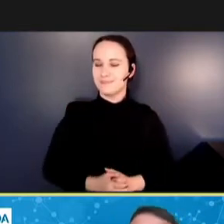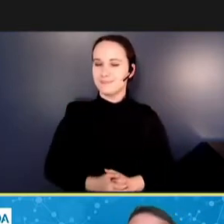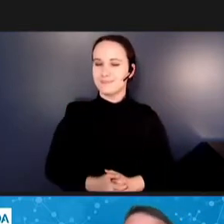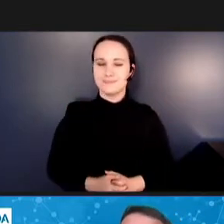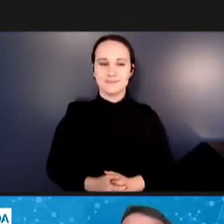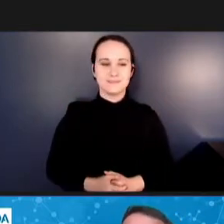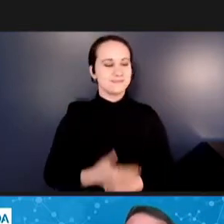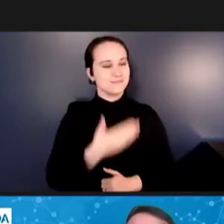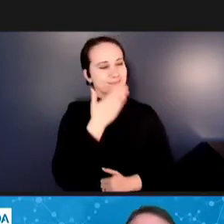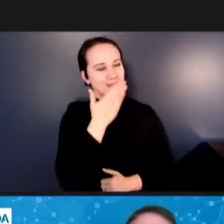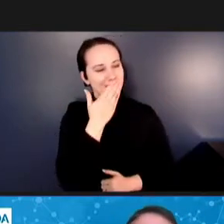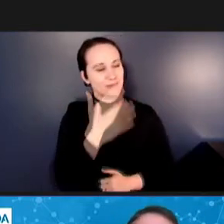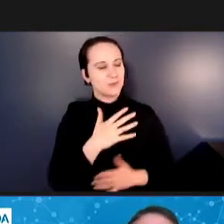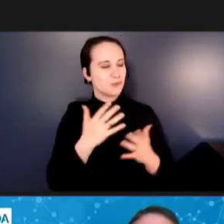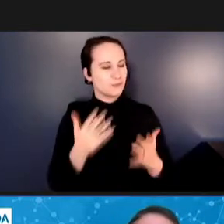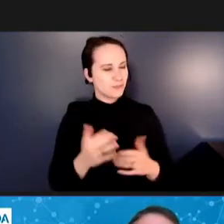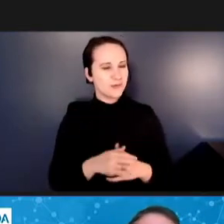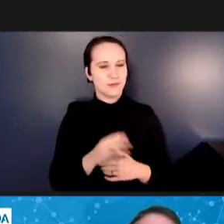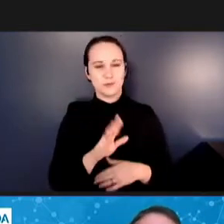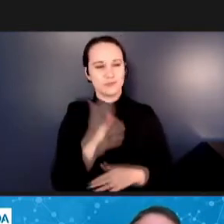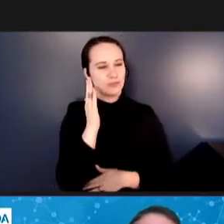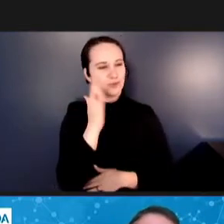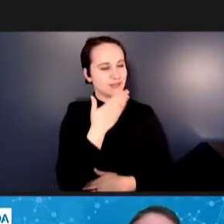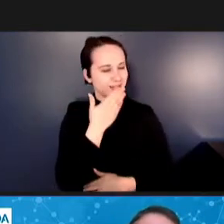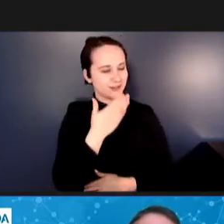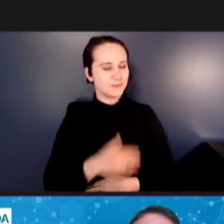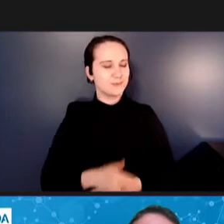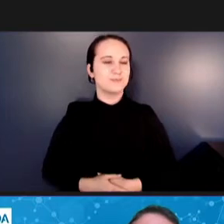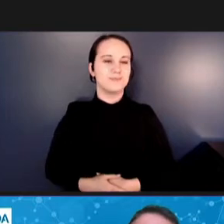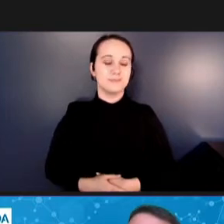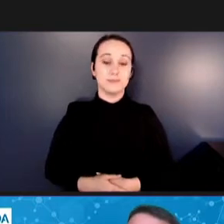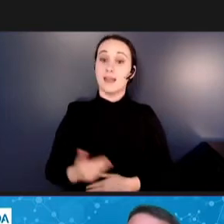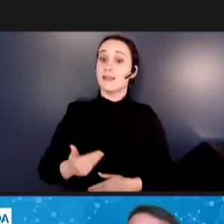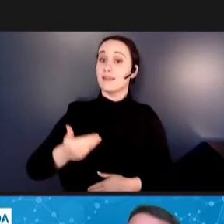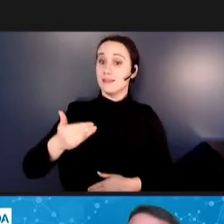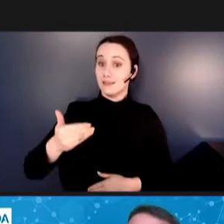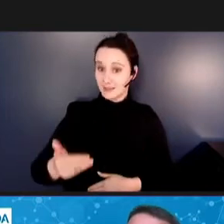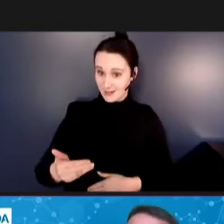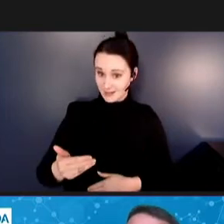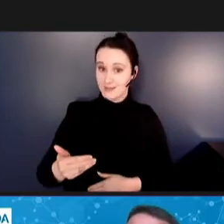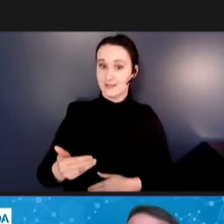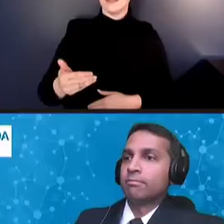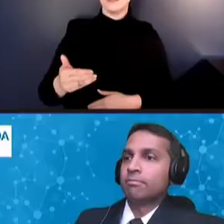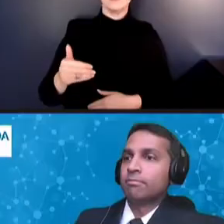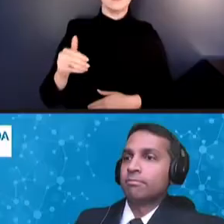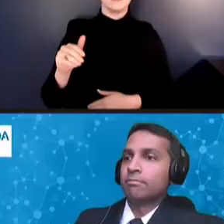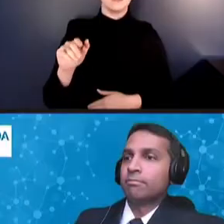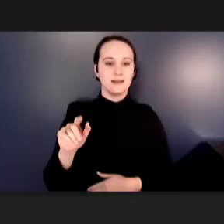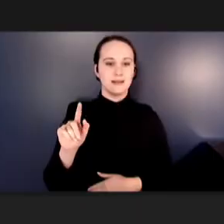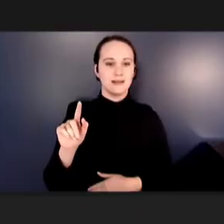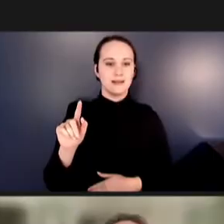Robert Hopkins: Thank you very much for your presentation, Dr. Mathew. Our next presenter is Ted Schenkelberg from the Human Immunome